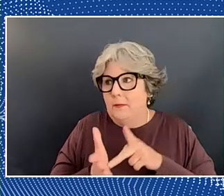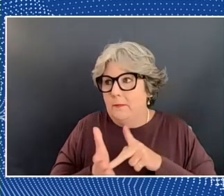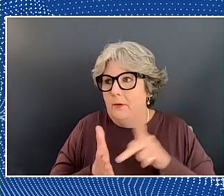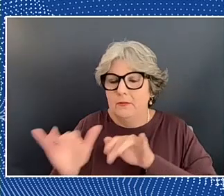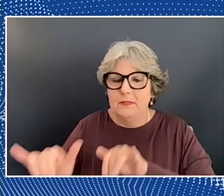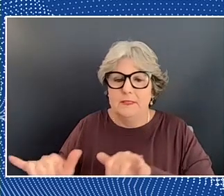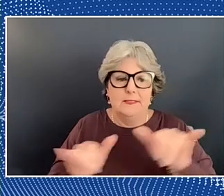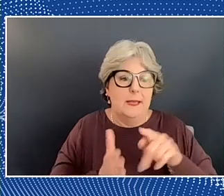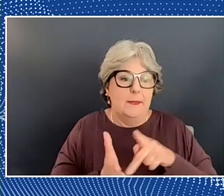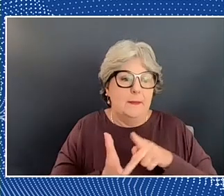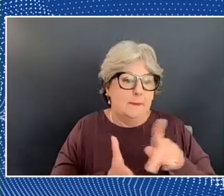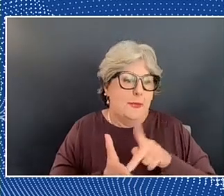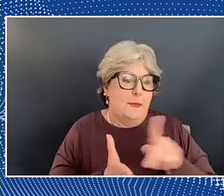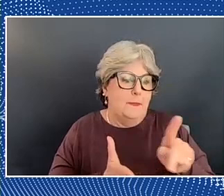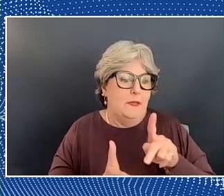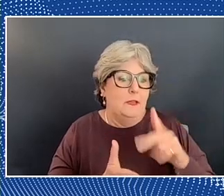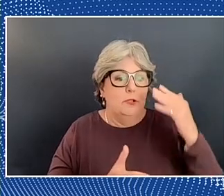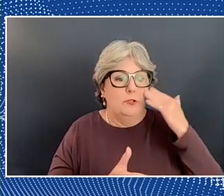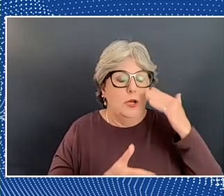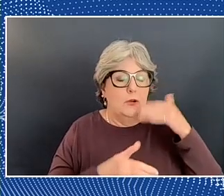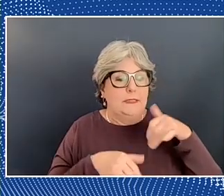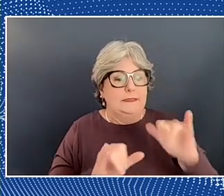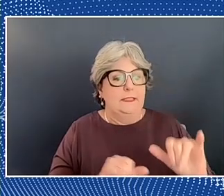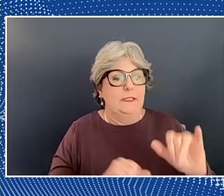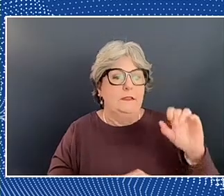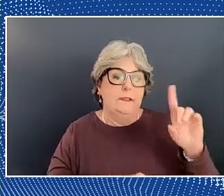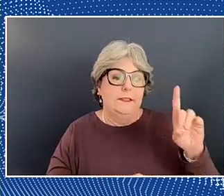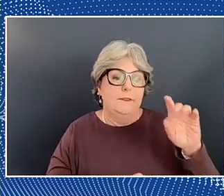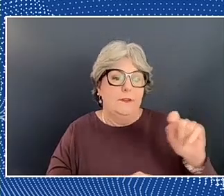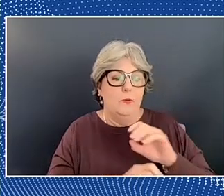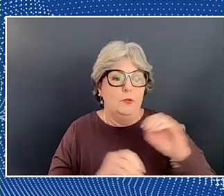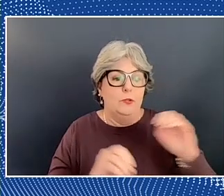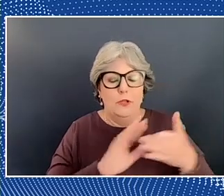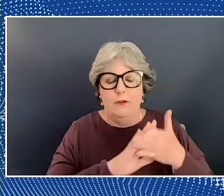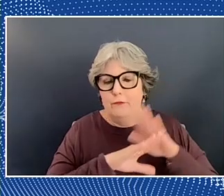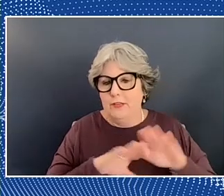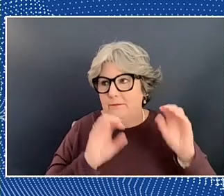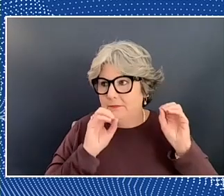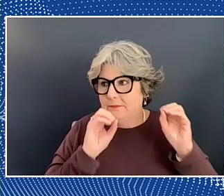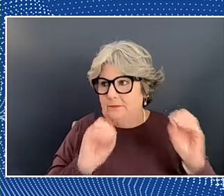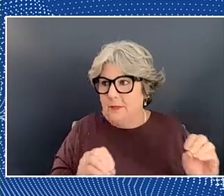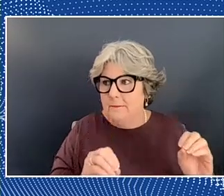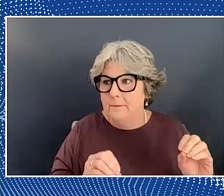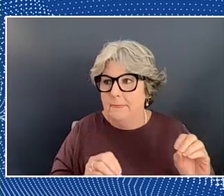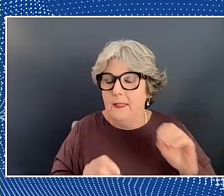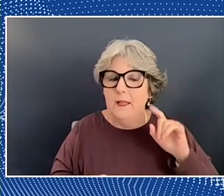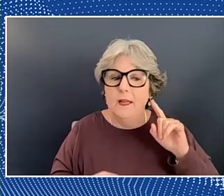unknowingly, still in default with no forgiveness in sight. Since HEAL loans are still in collection